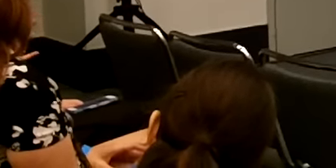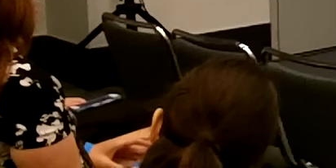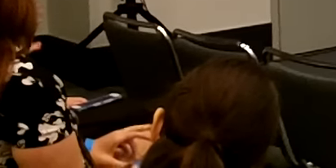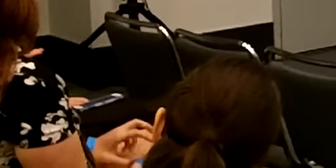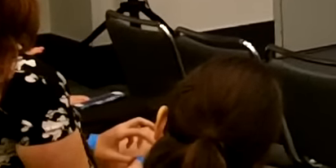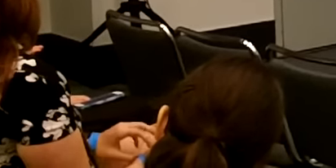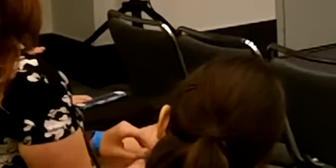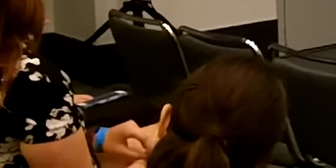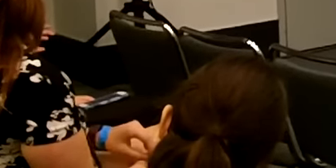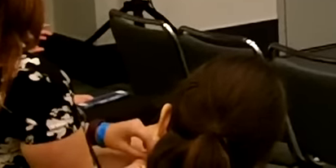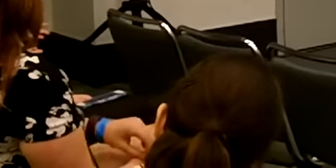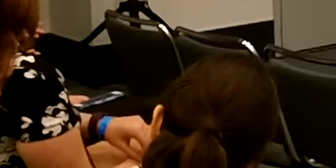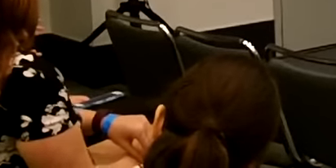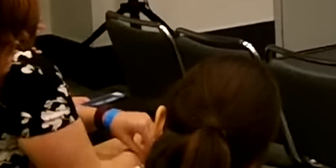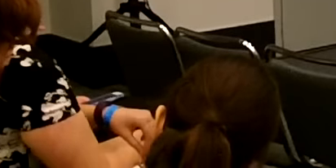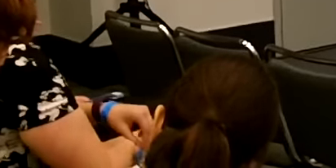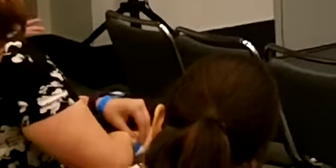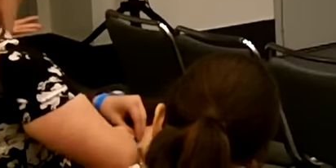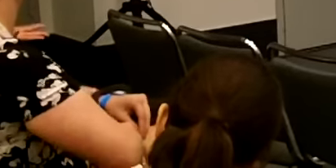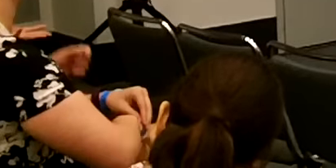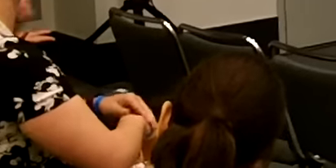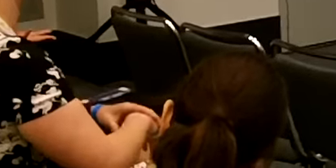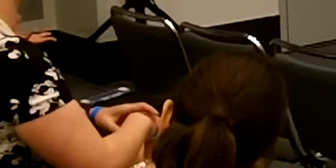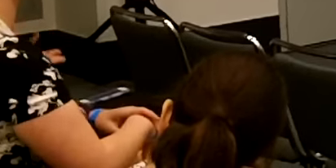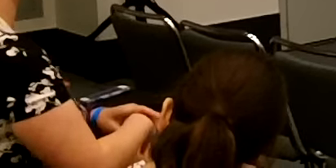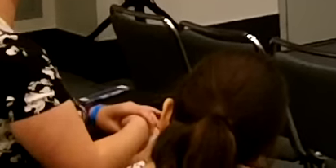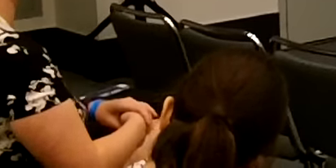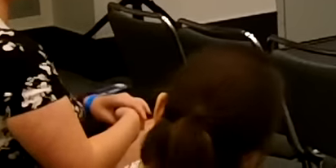so that people will know that I actually captioned it?